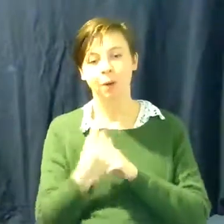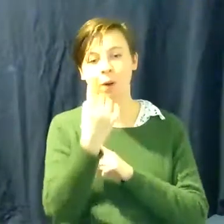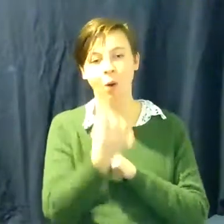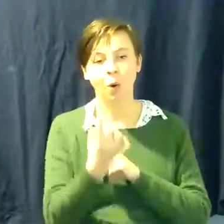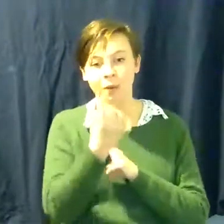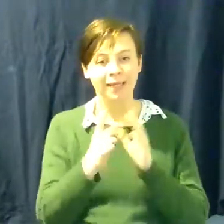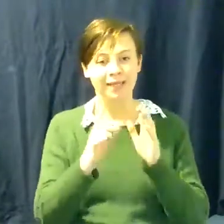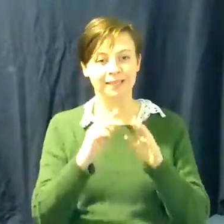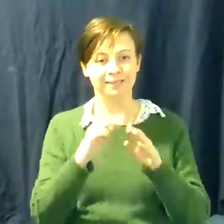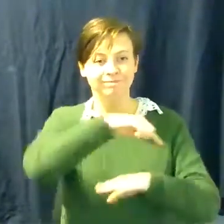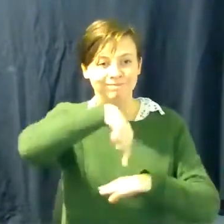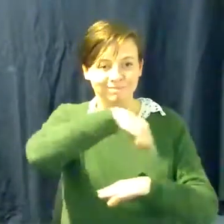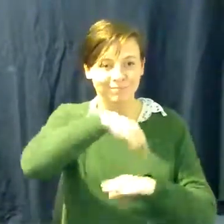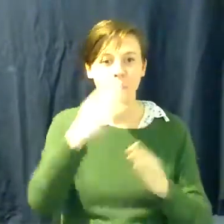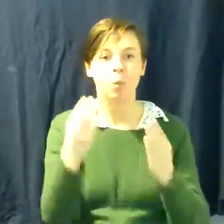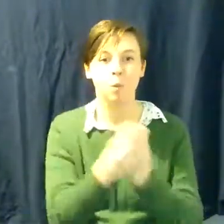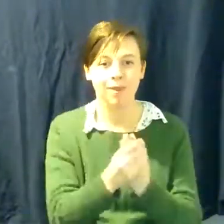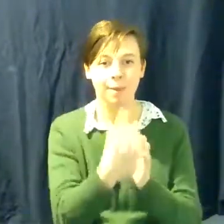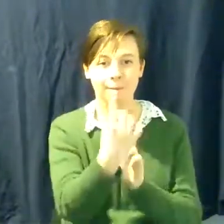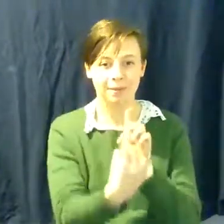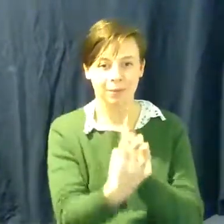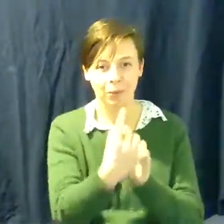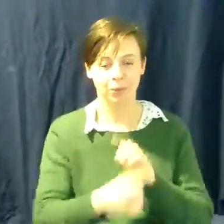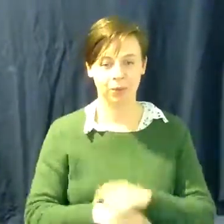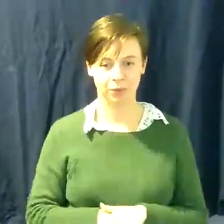raises a really good point that mentoring is a lot more than the